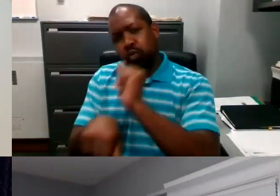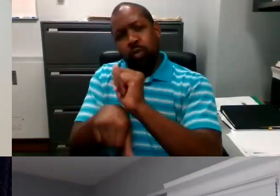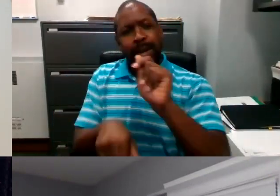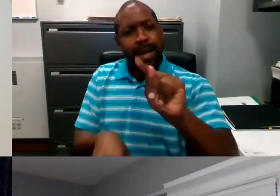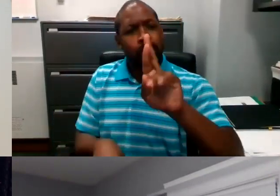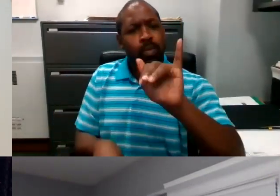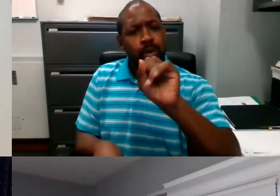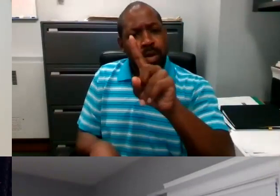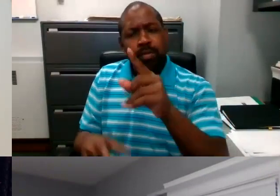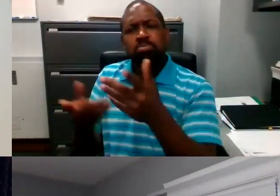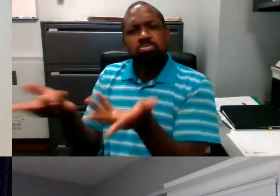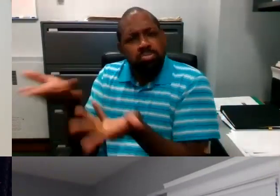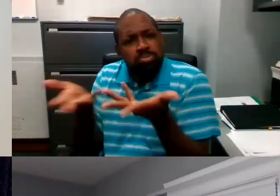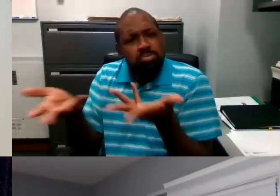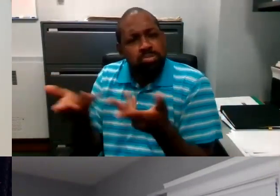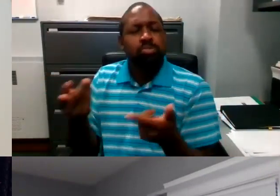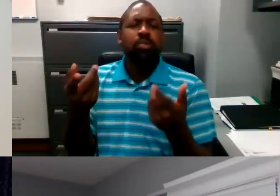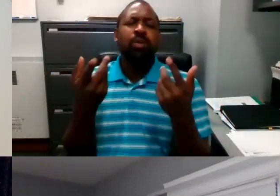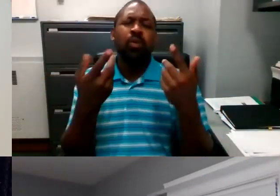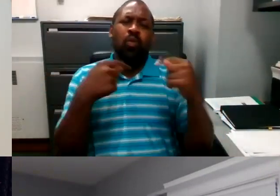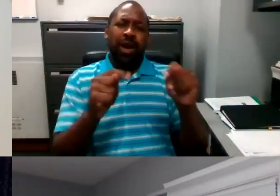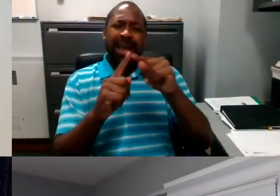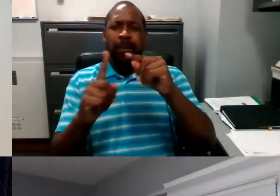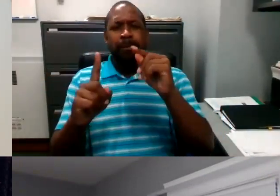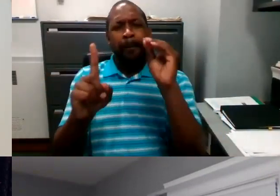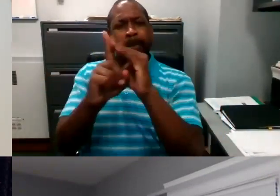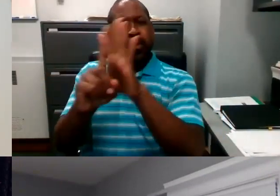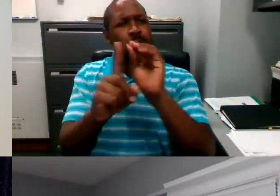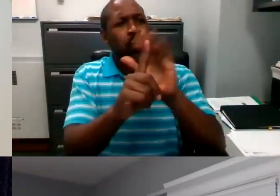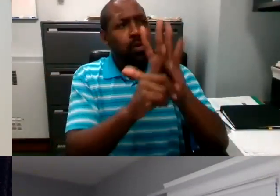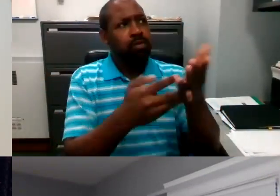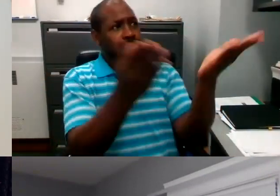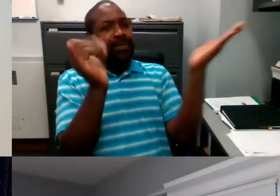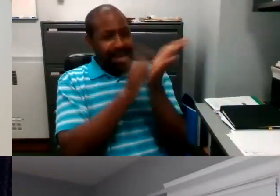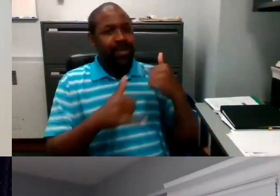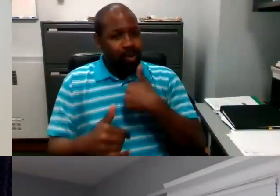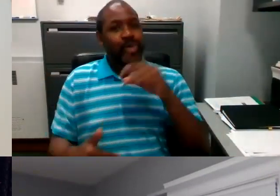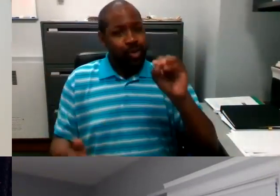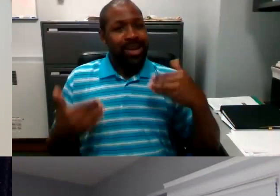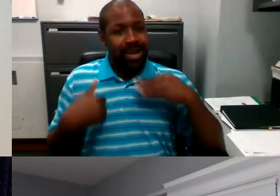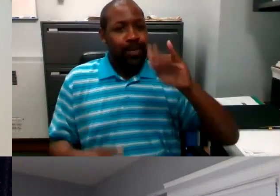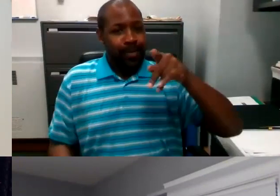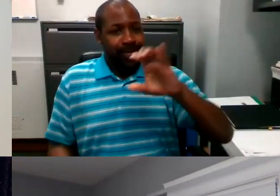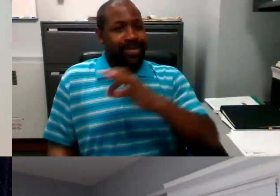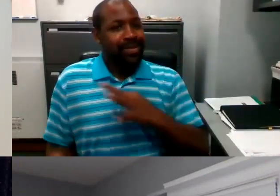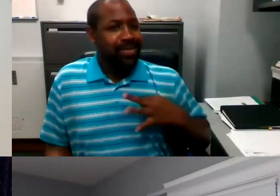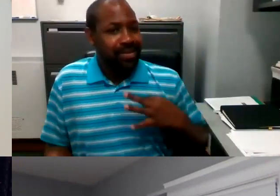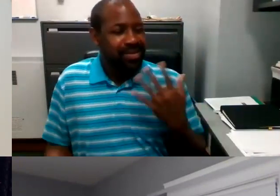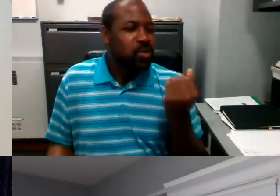AND WE WANT TO HAVE AGENCIES REPRESENTATIVE, LIKE RHODE ISLAND SCHOOL FOR THE DEAF, HAVE MANY, MANY PEOPLE OF COLOR. WE WANT TO SPOTLIGHT THEM.